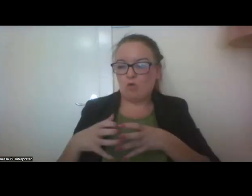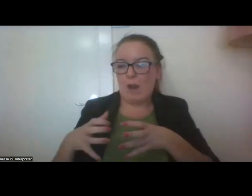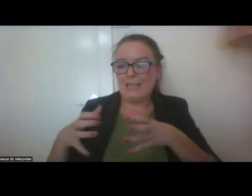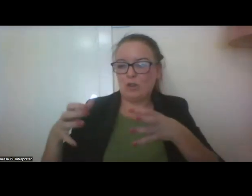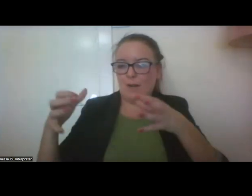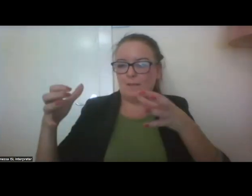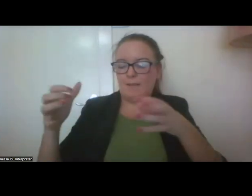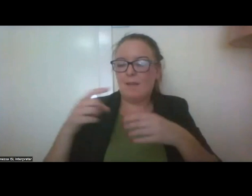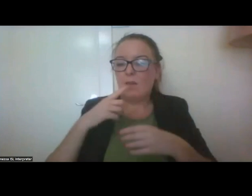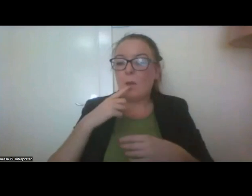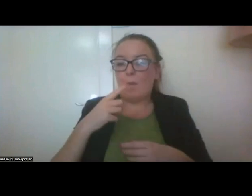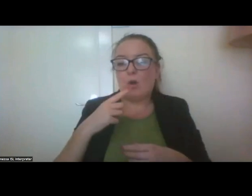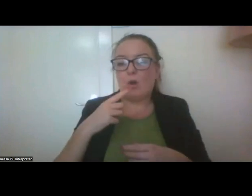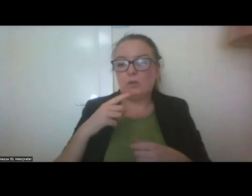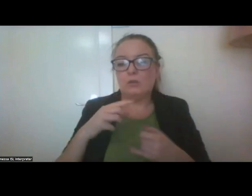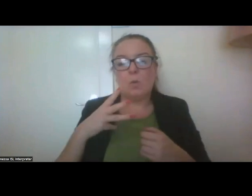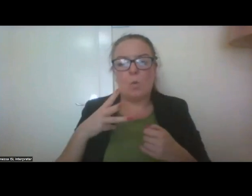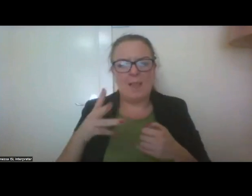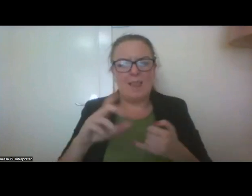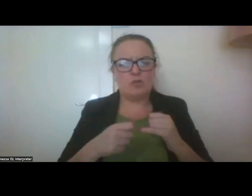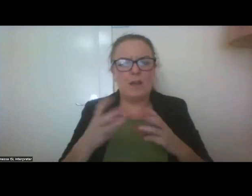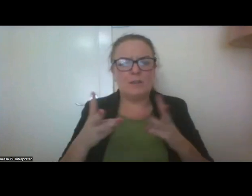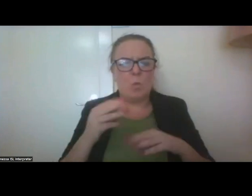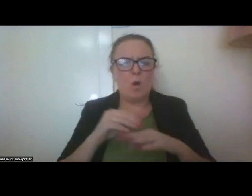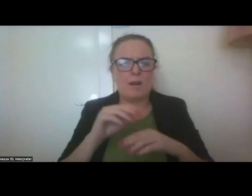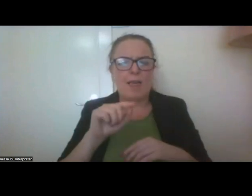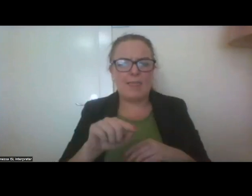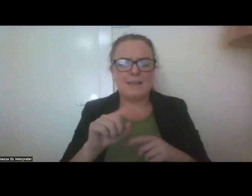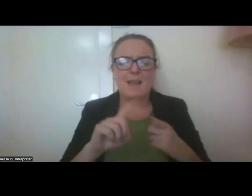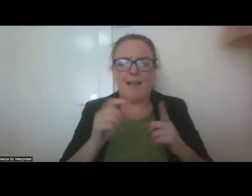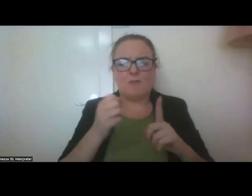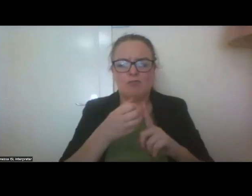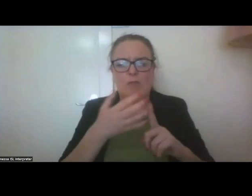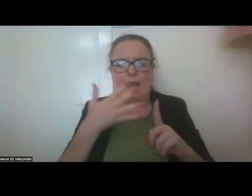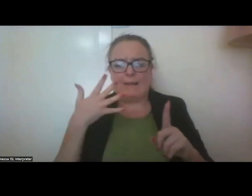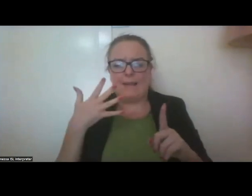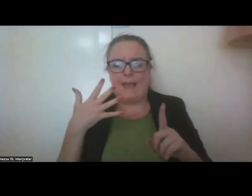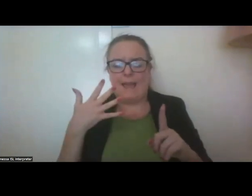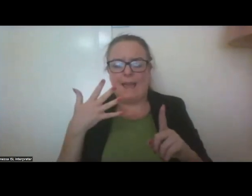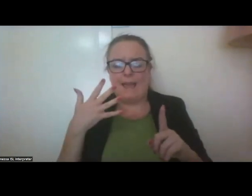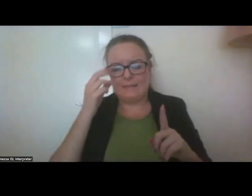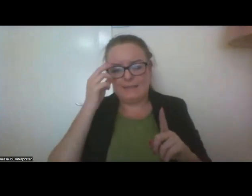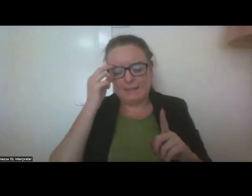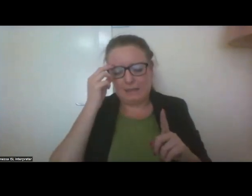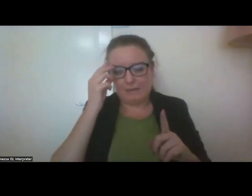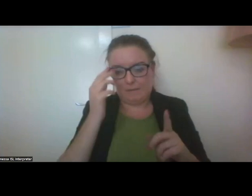where we will be able to be recognised directly through the phone camera itself.